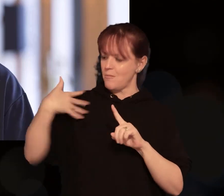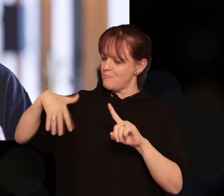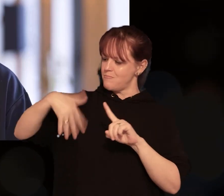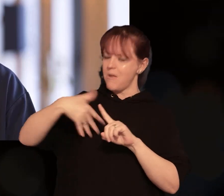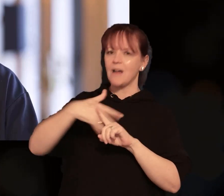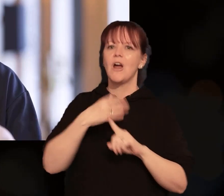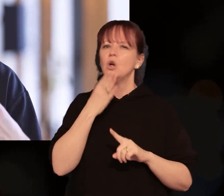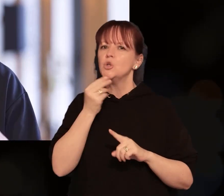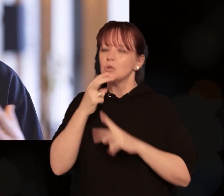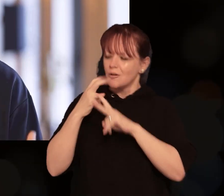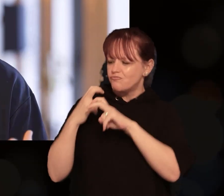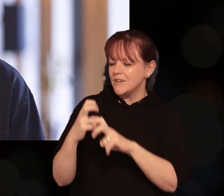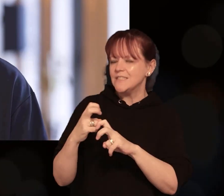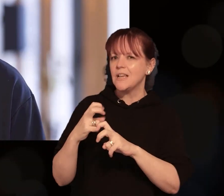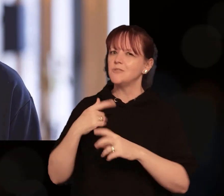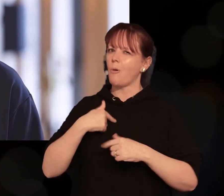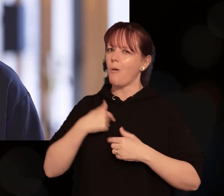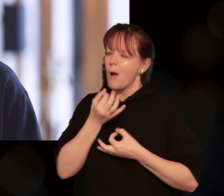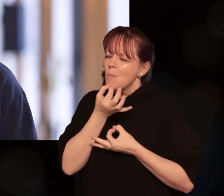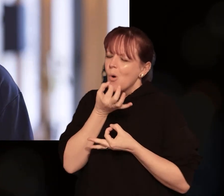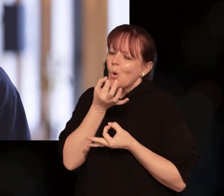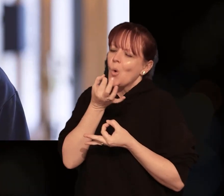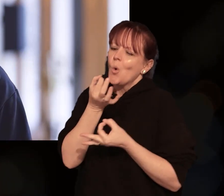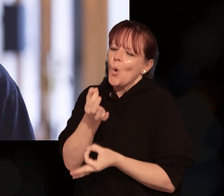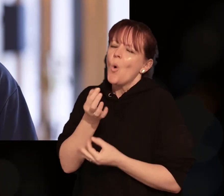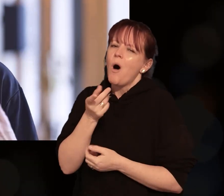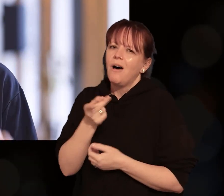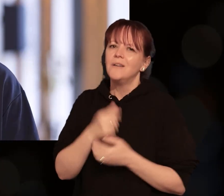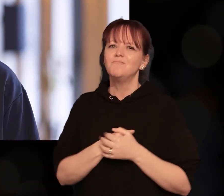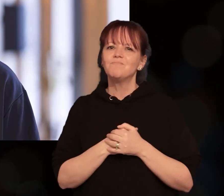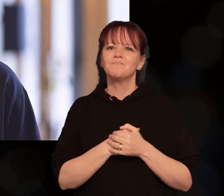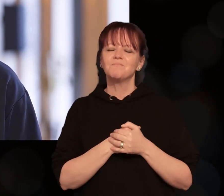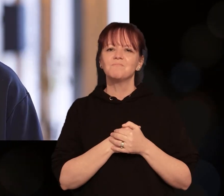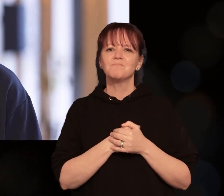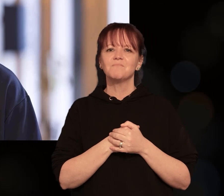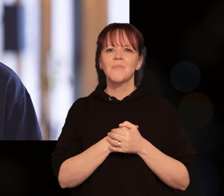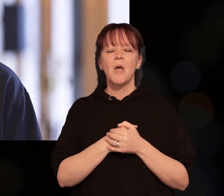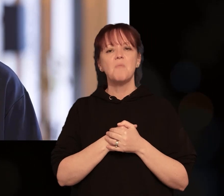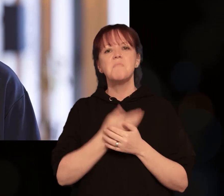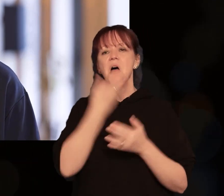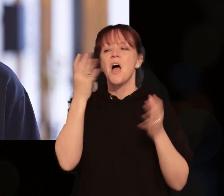so that's a field that's really, really close to my heart. And "Nothing about us without us"